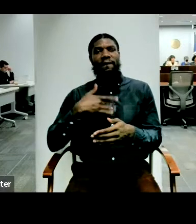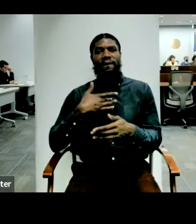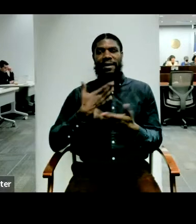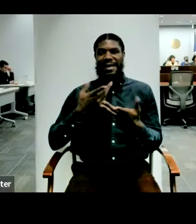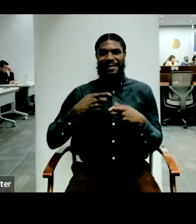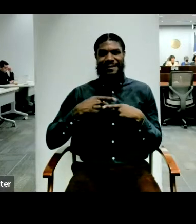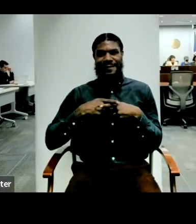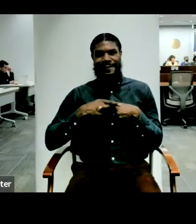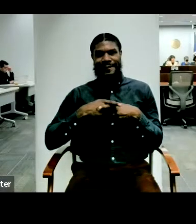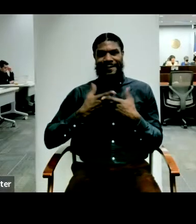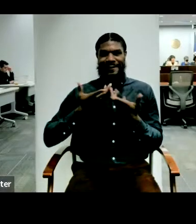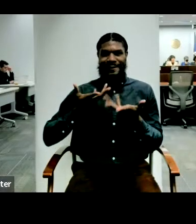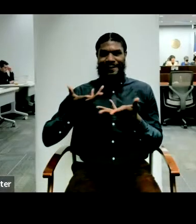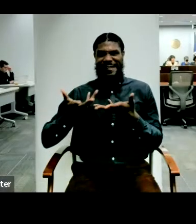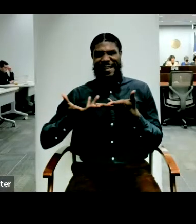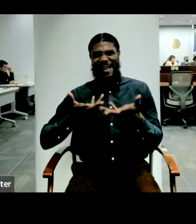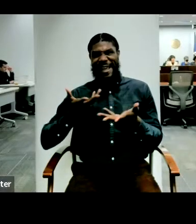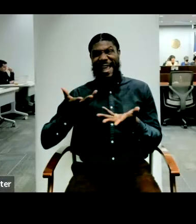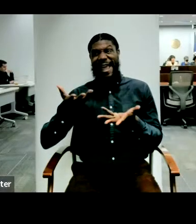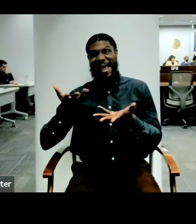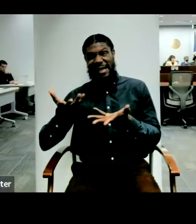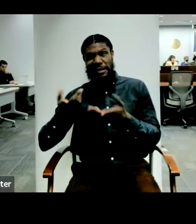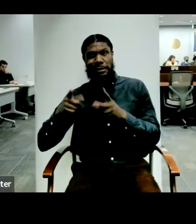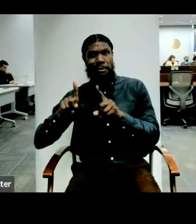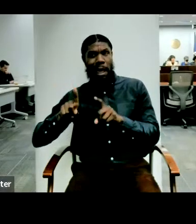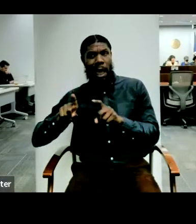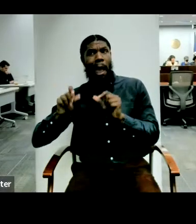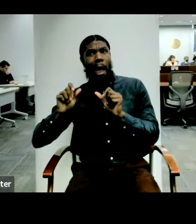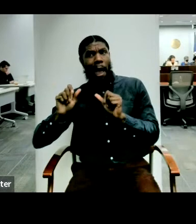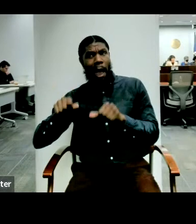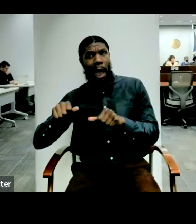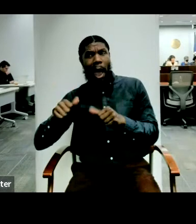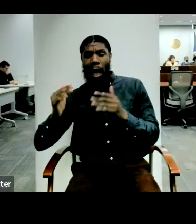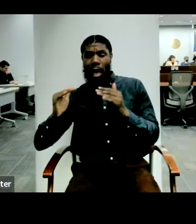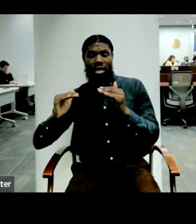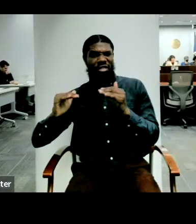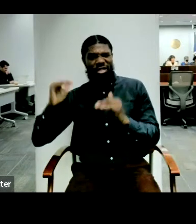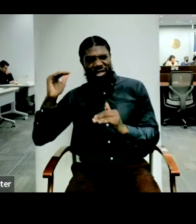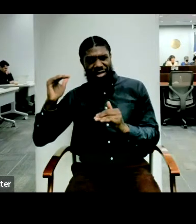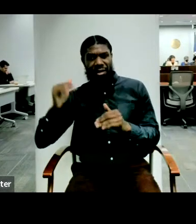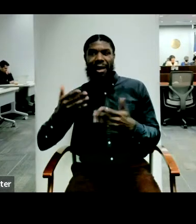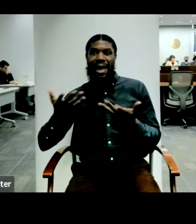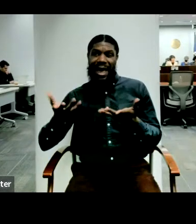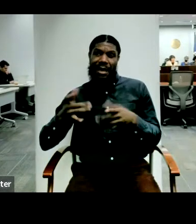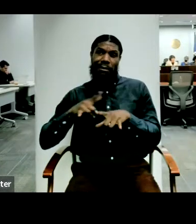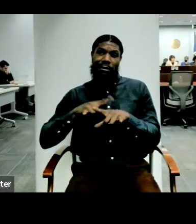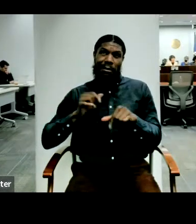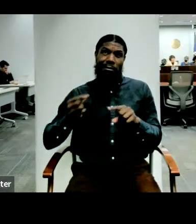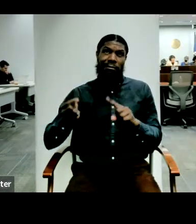grip in that one hand testing can have impacts but on the other hand skills base testing can